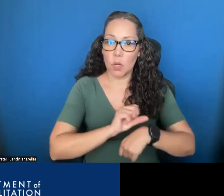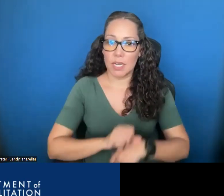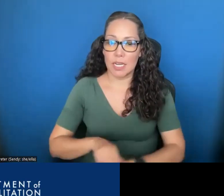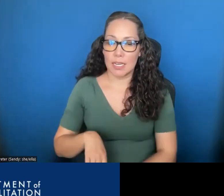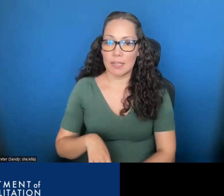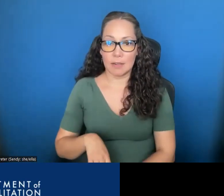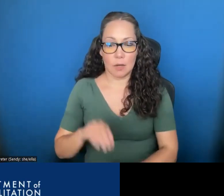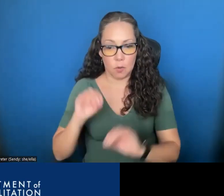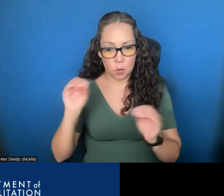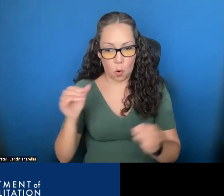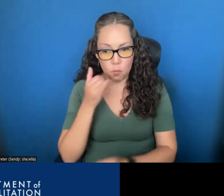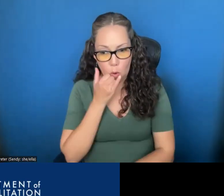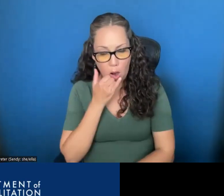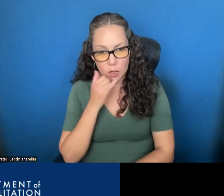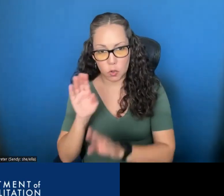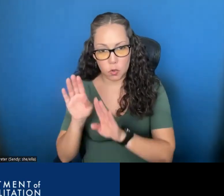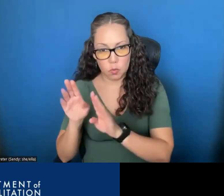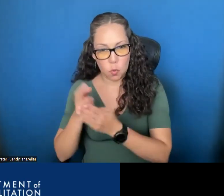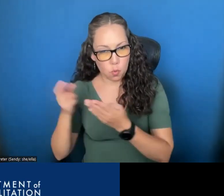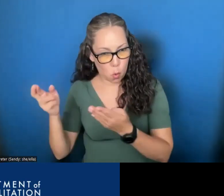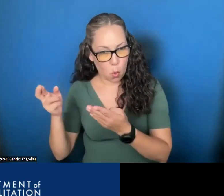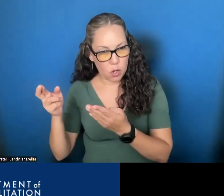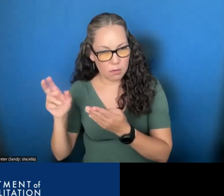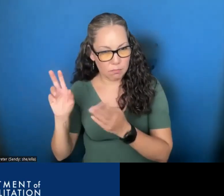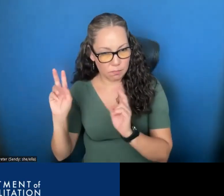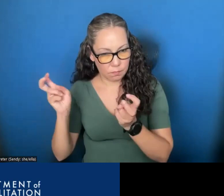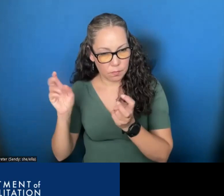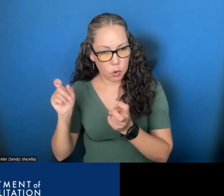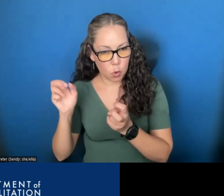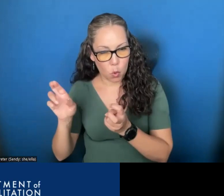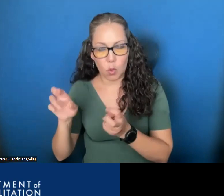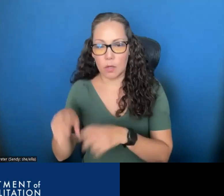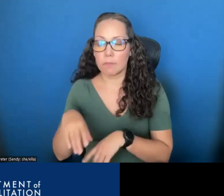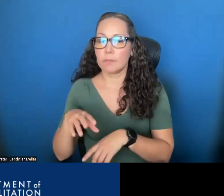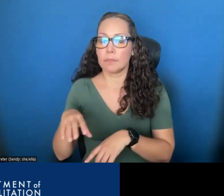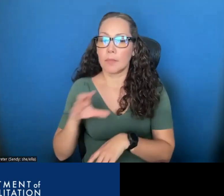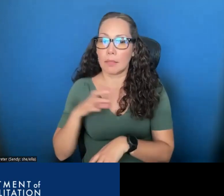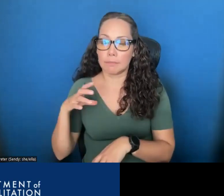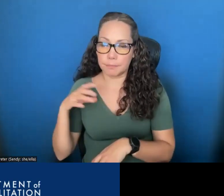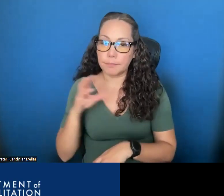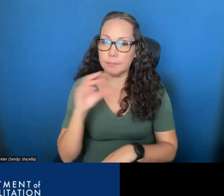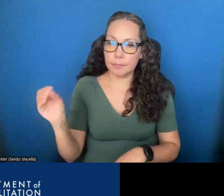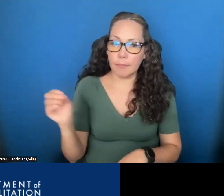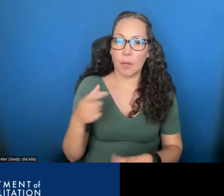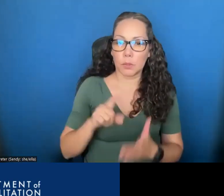Leadership Council development um and I also will mention that we're starting discussions around um